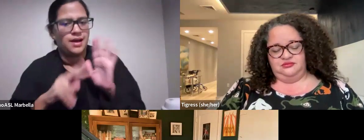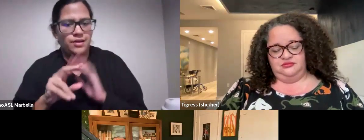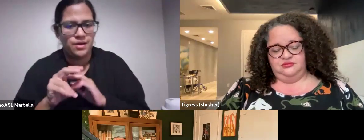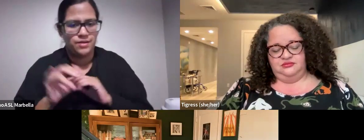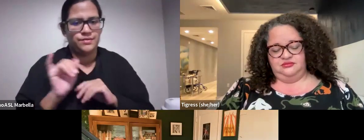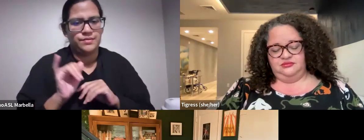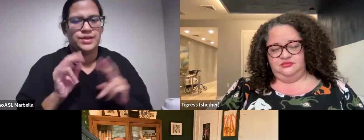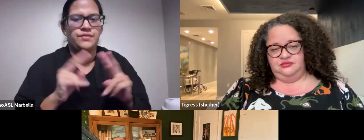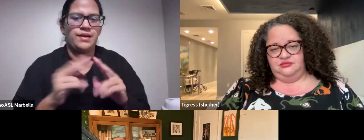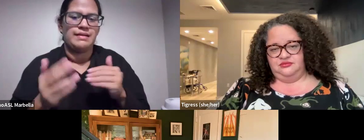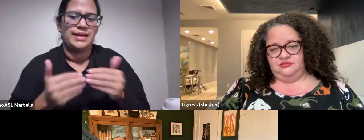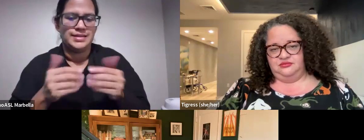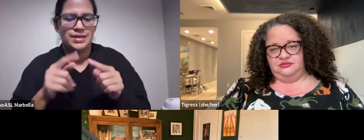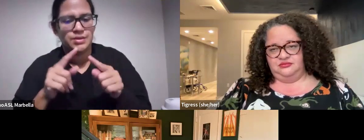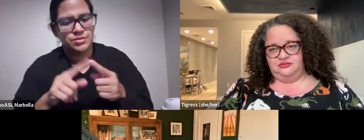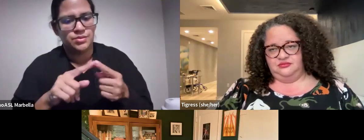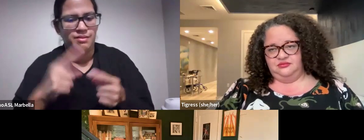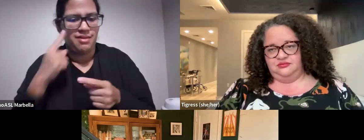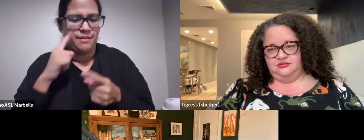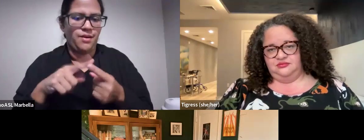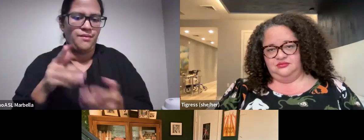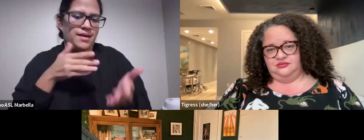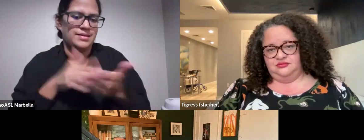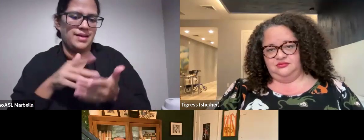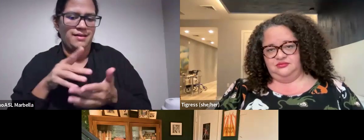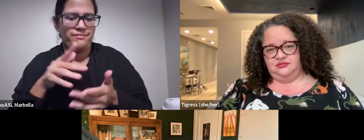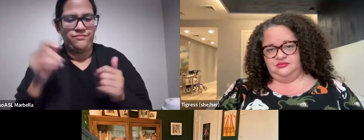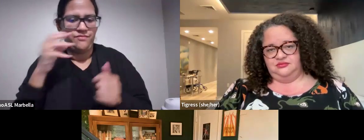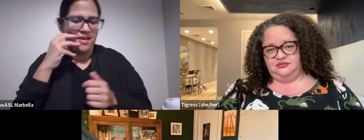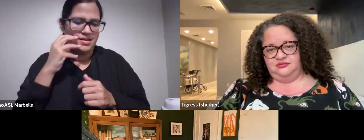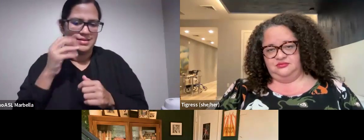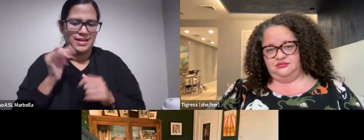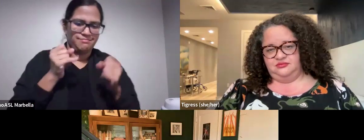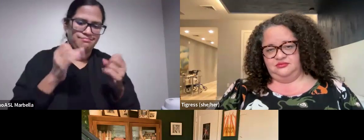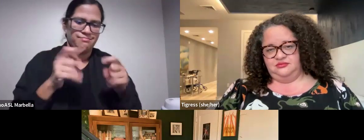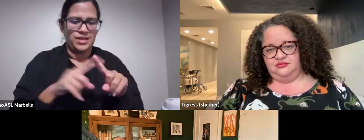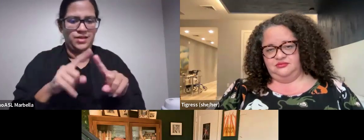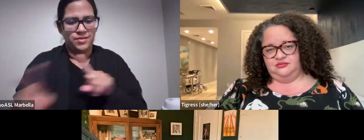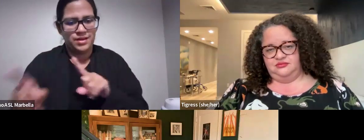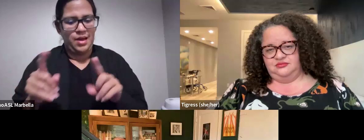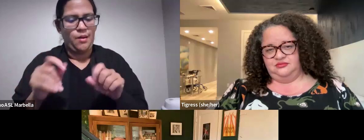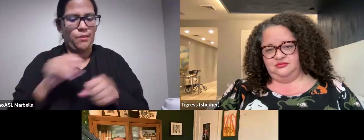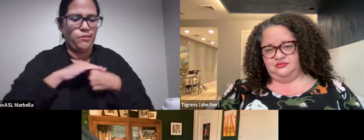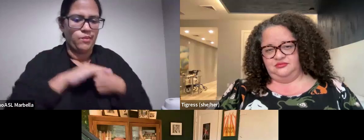it's very easy to think of anti-fat, so many forms of oppression as sometimes some individuals are mean to you